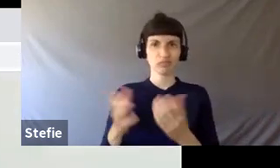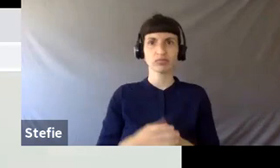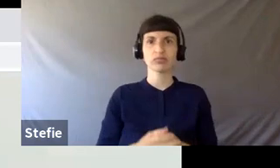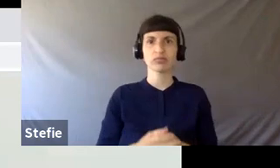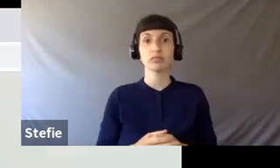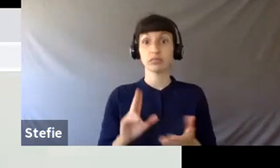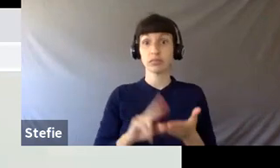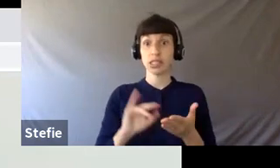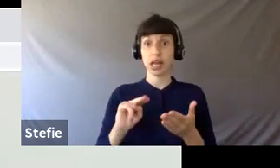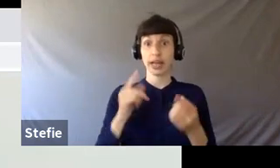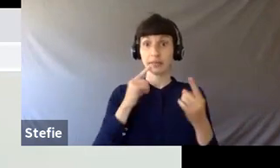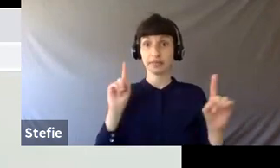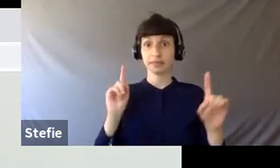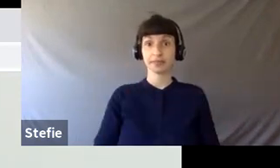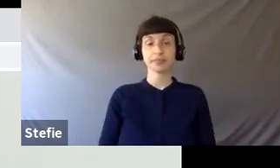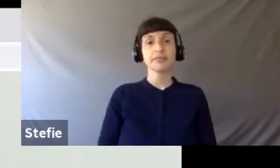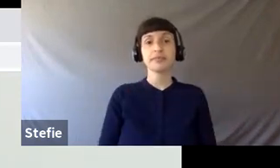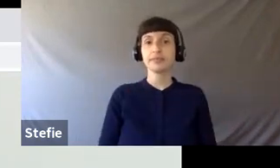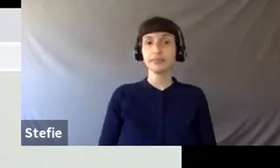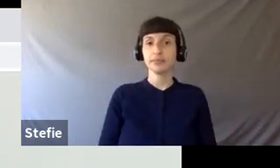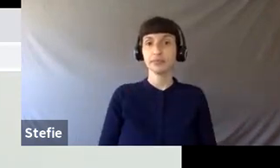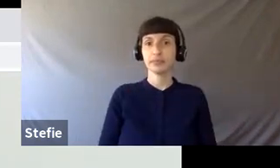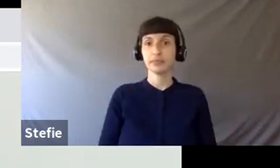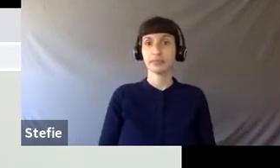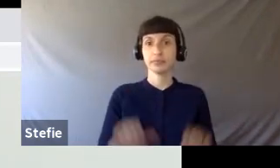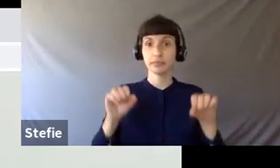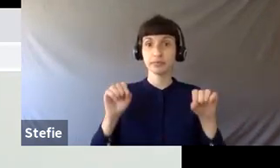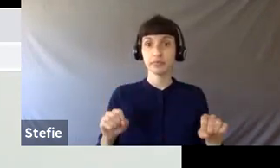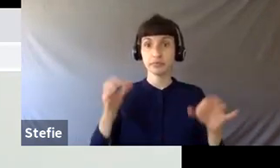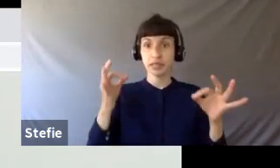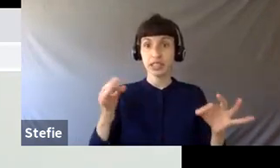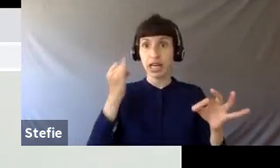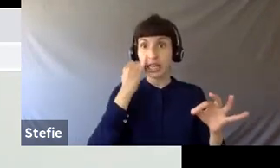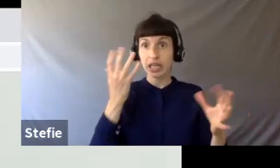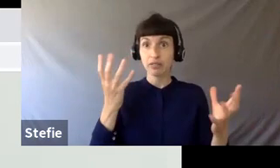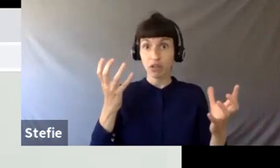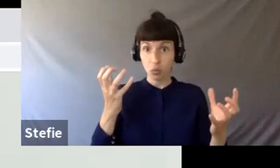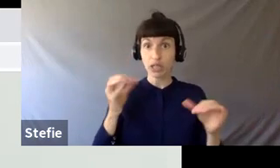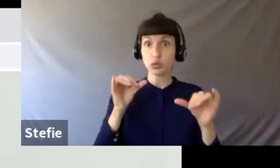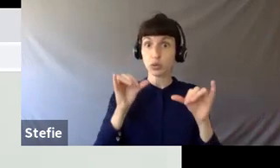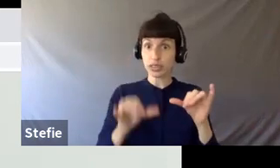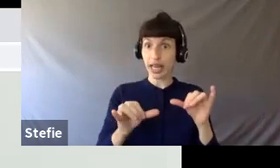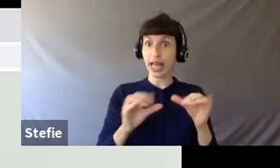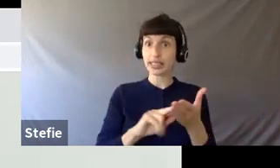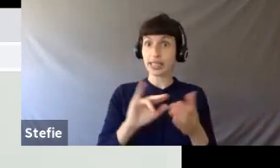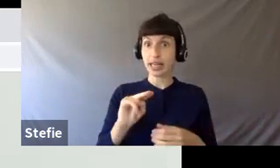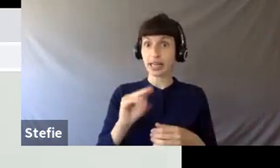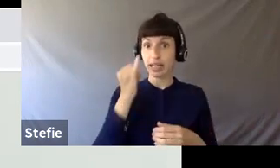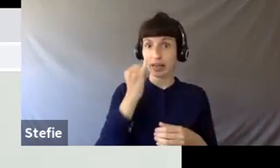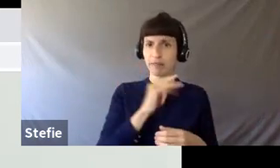message your district account manager so I'm going to sign in. And you can choose if you want to stay sign in